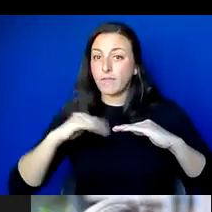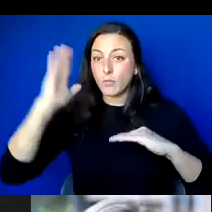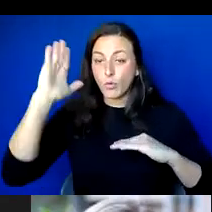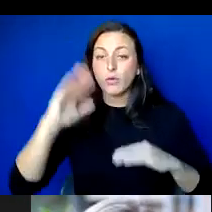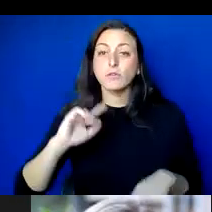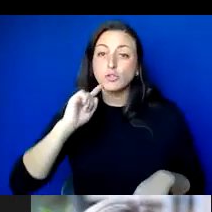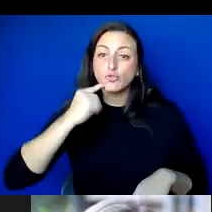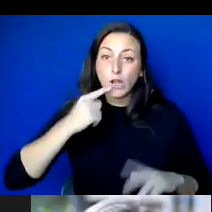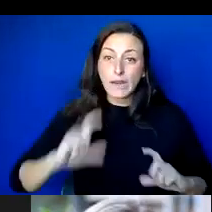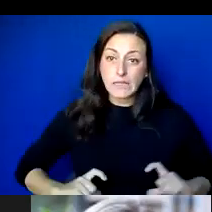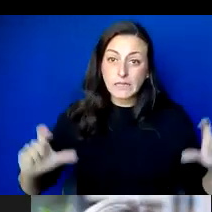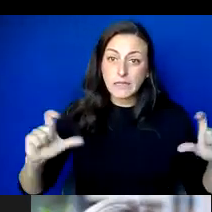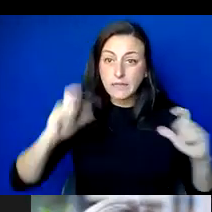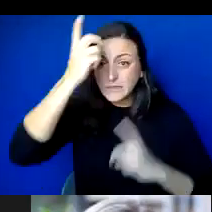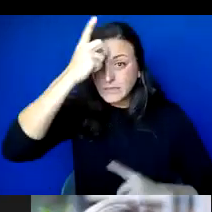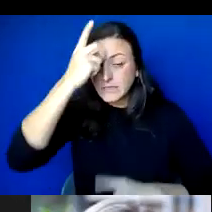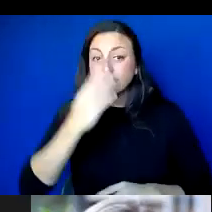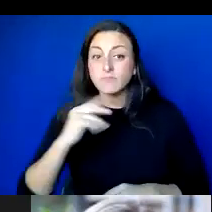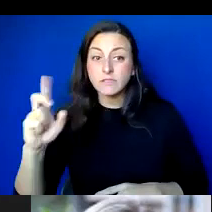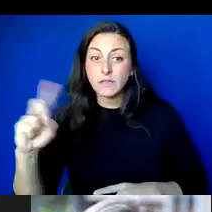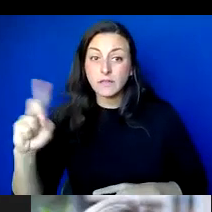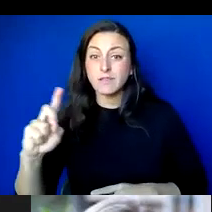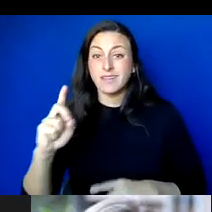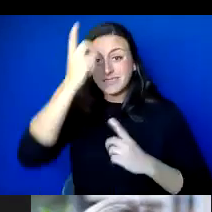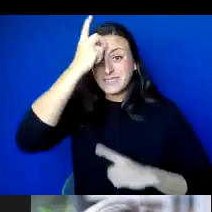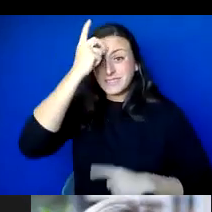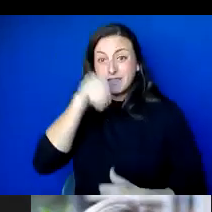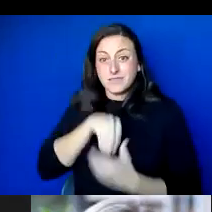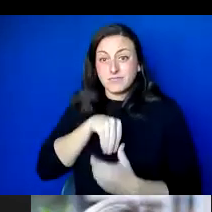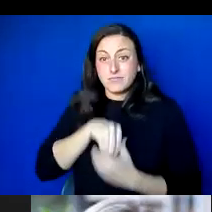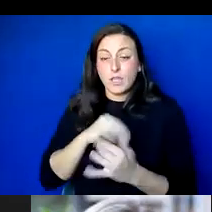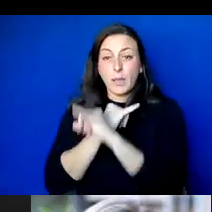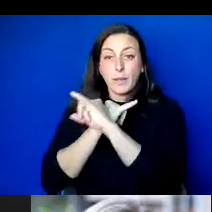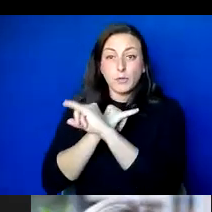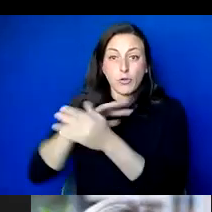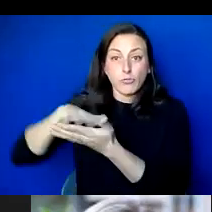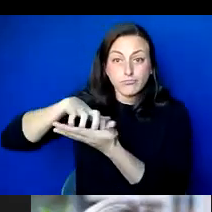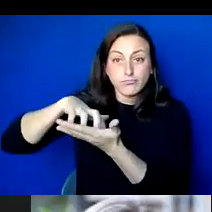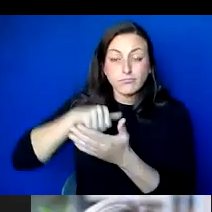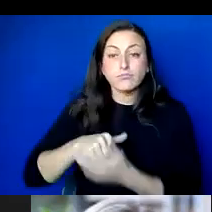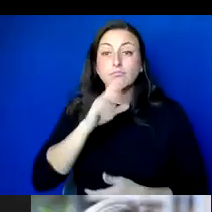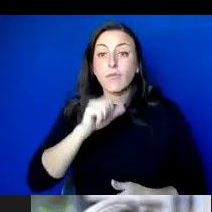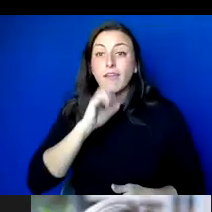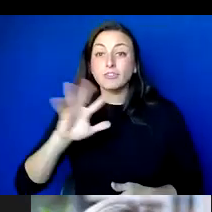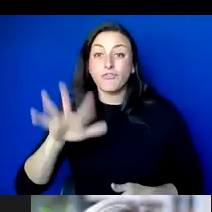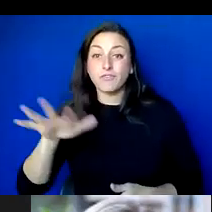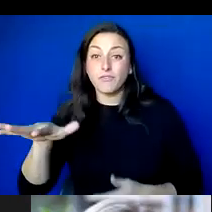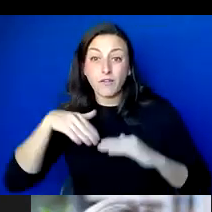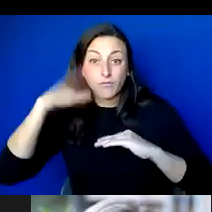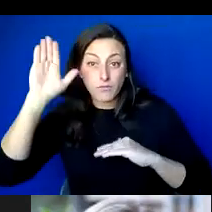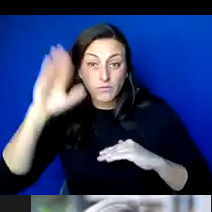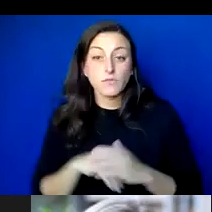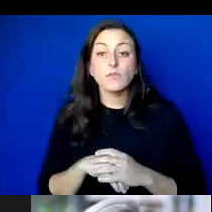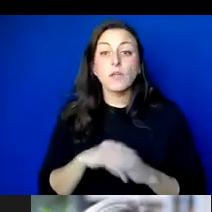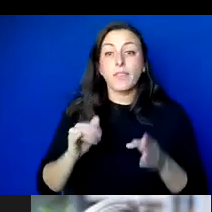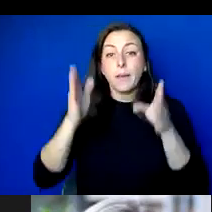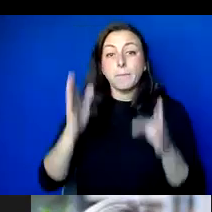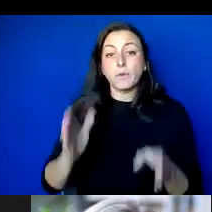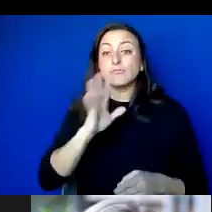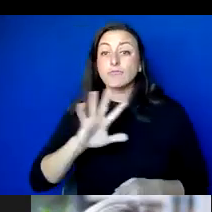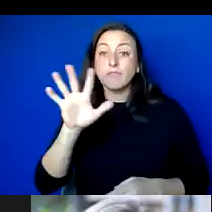diabetes, an immunosuppressive disease, age 65 and older, or for persons 55 years of age and older: